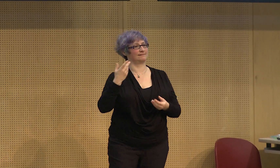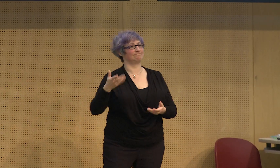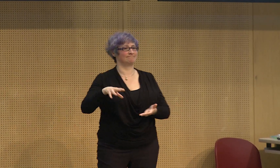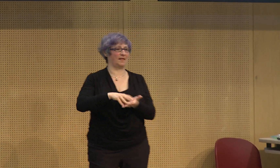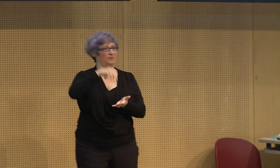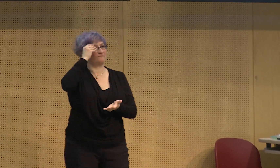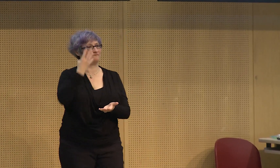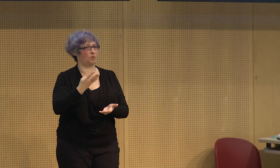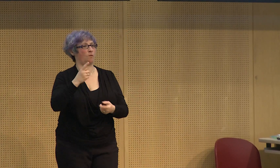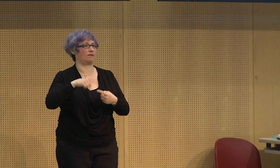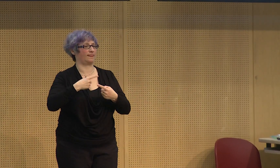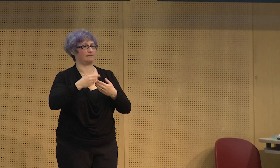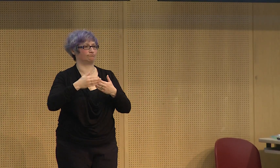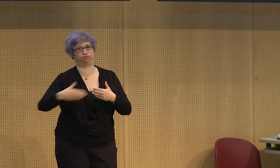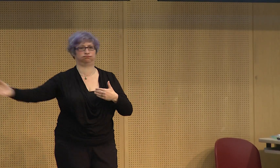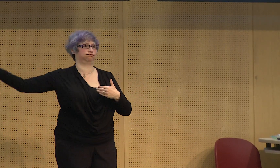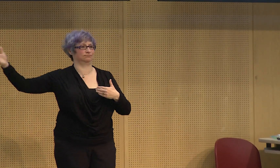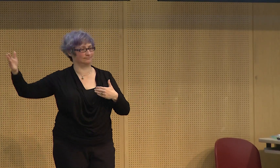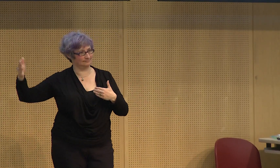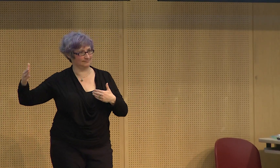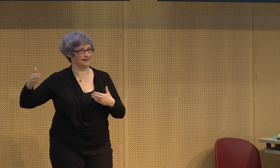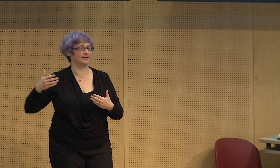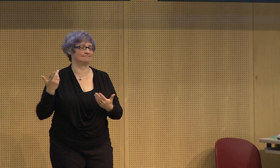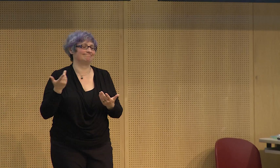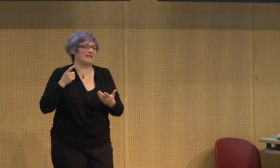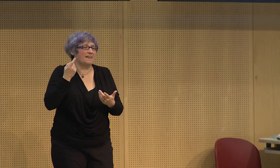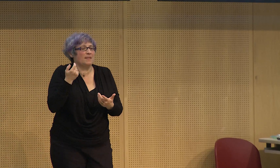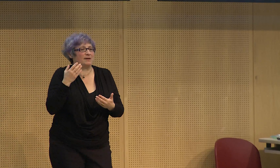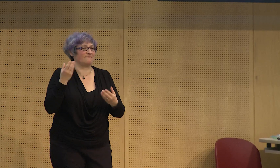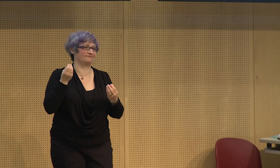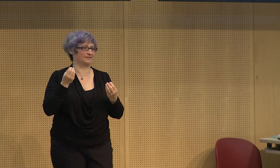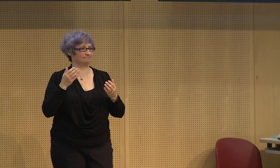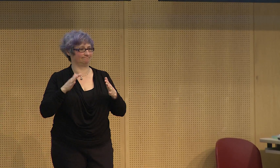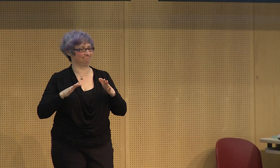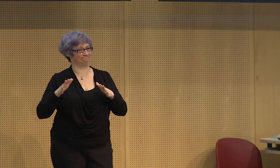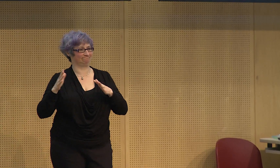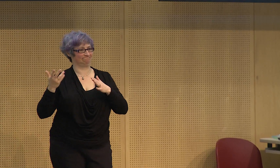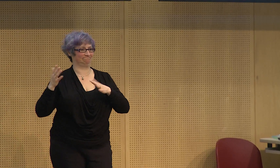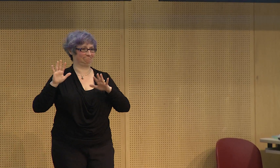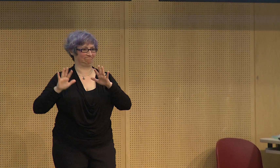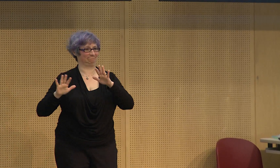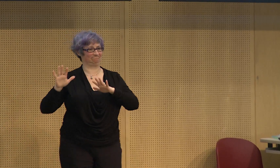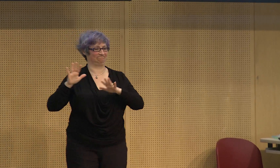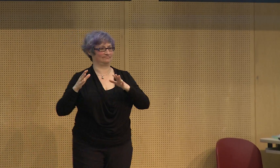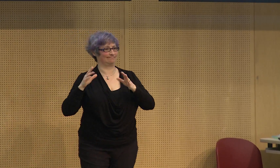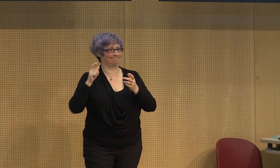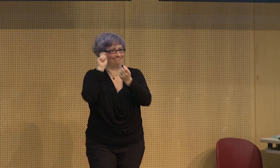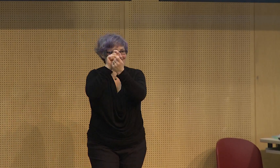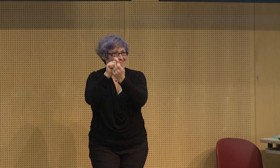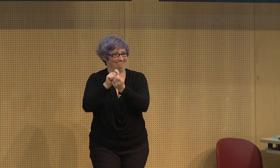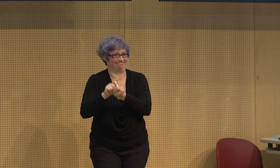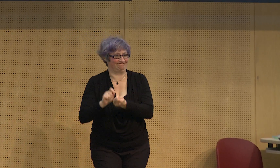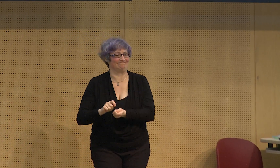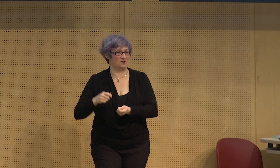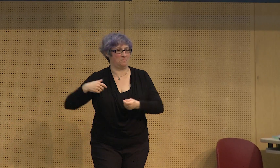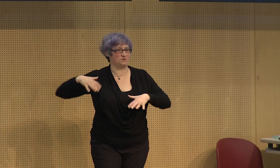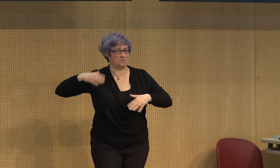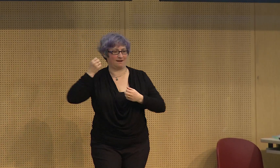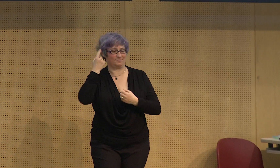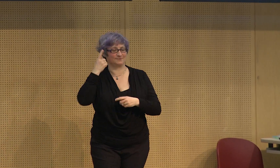but once children seem to acquire the understanding of the quantity number 4 for the number 4,